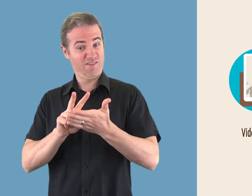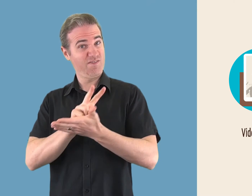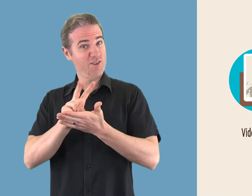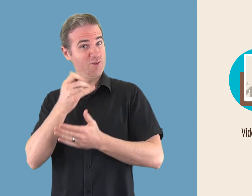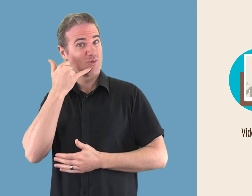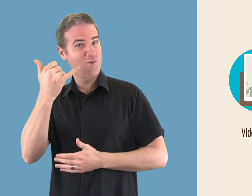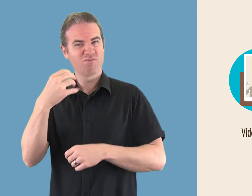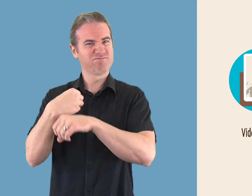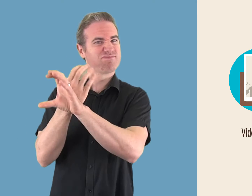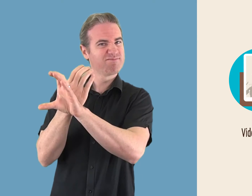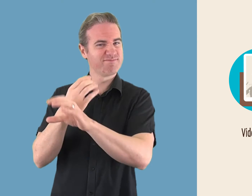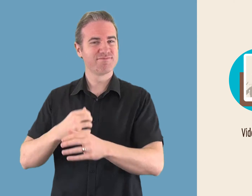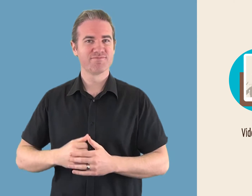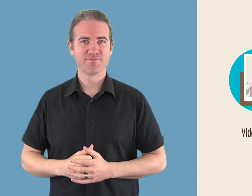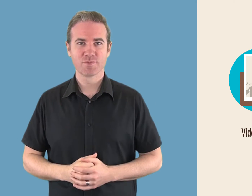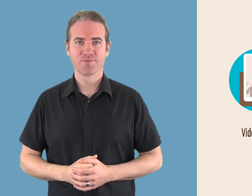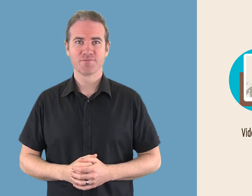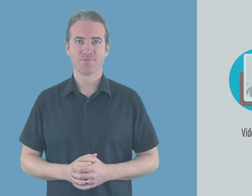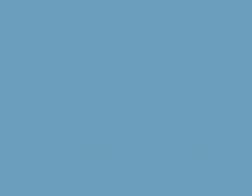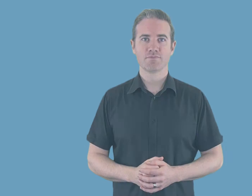4. Video calling